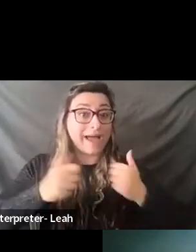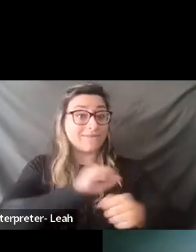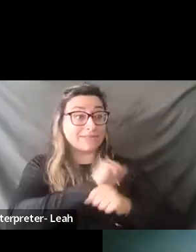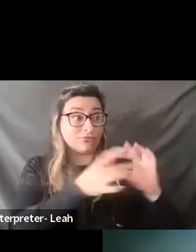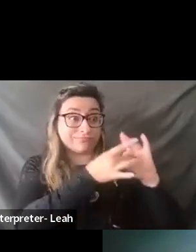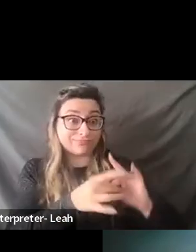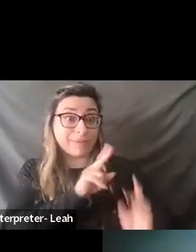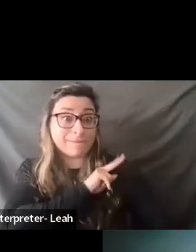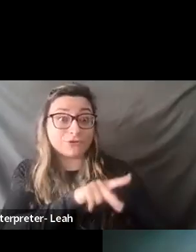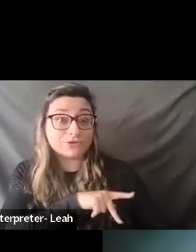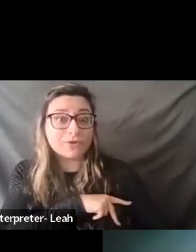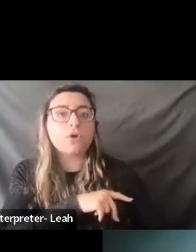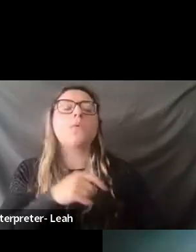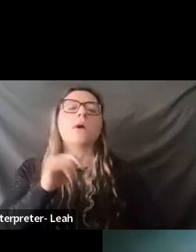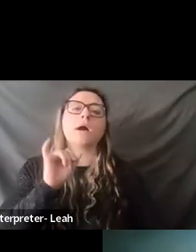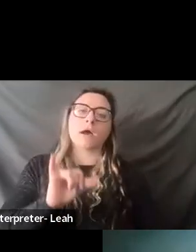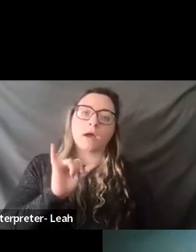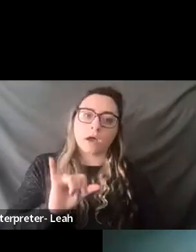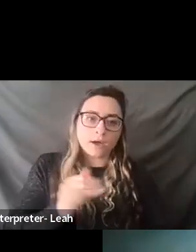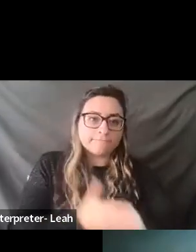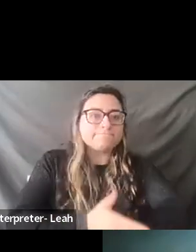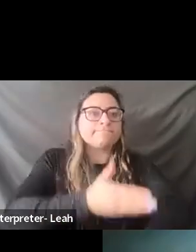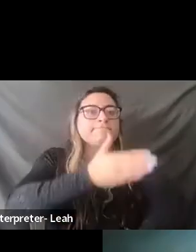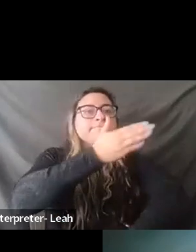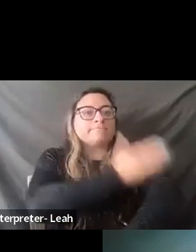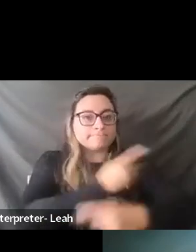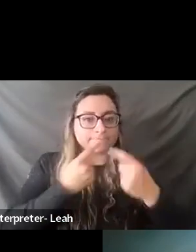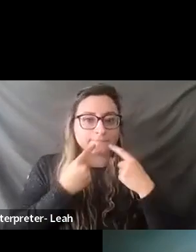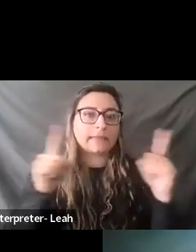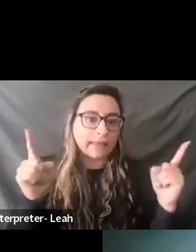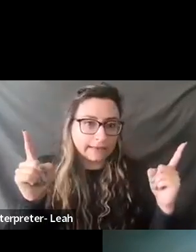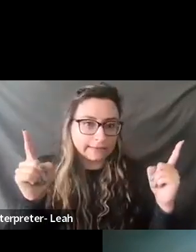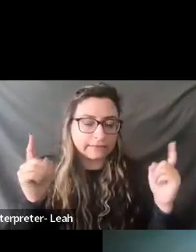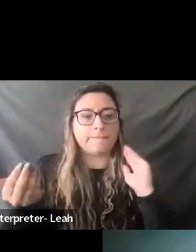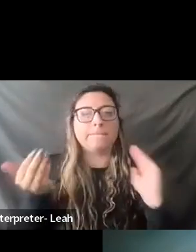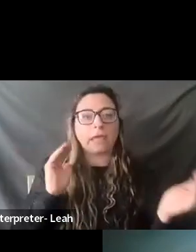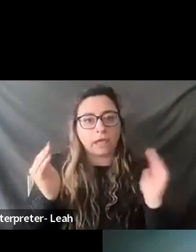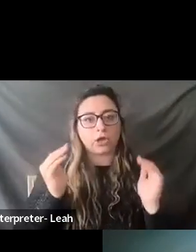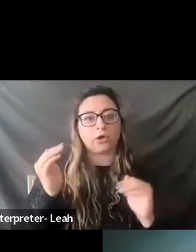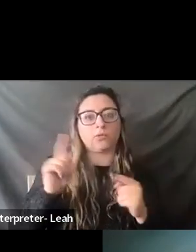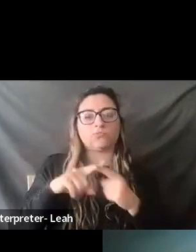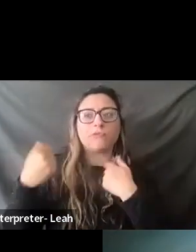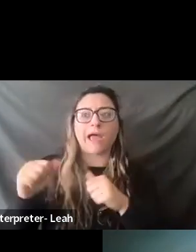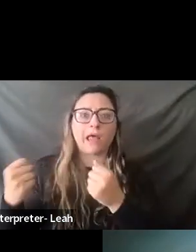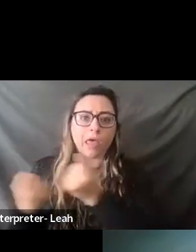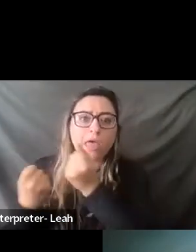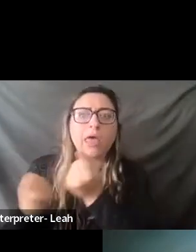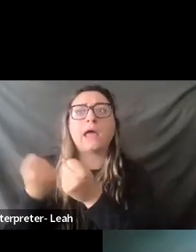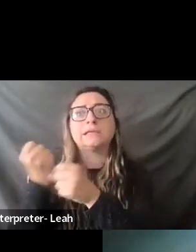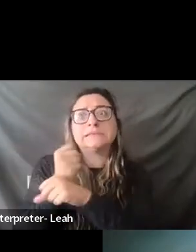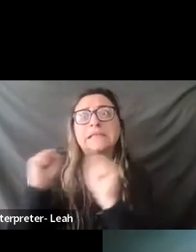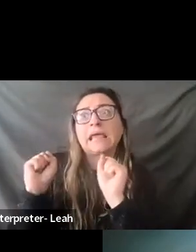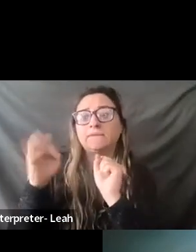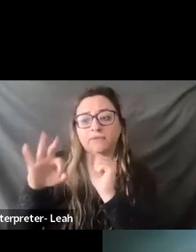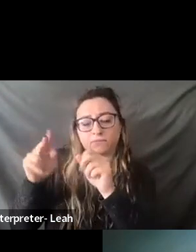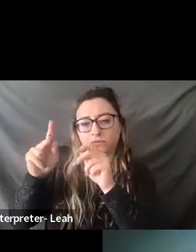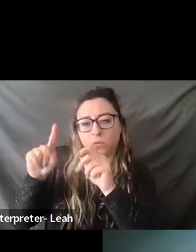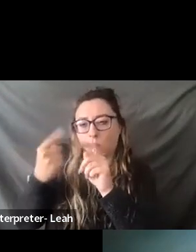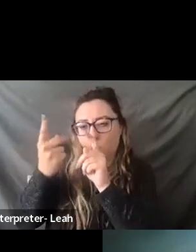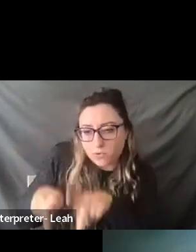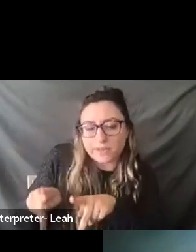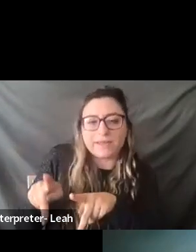said, you know, if you are going to be in the public and do things, you had to go to the different meetings and organizations and do your hi, how yas so people would recognize who you are and you are a part of the community.